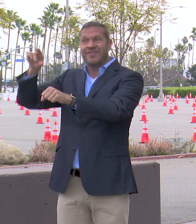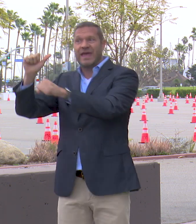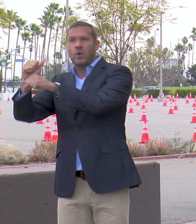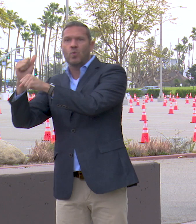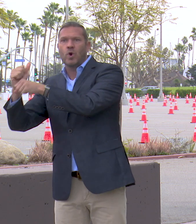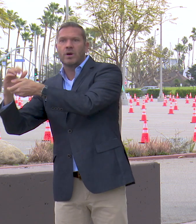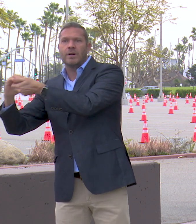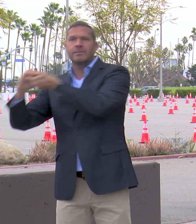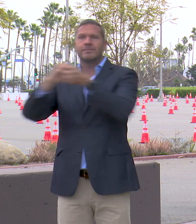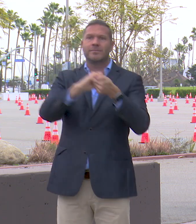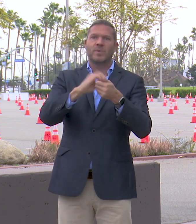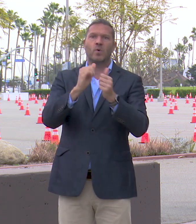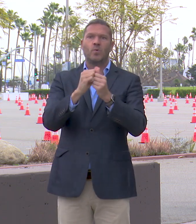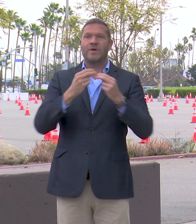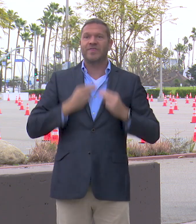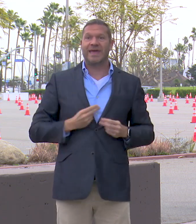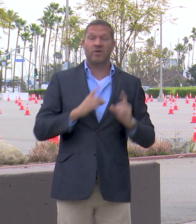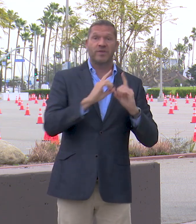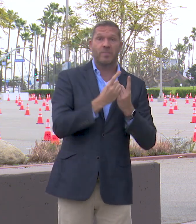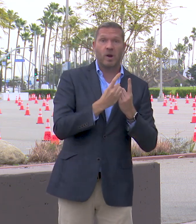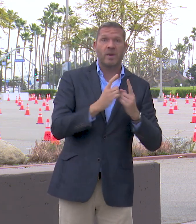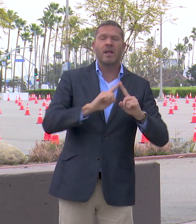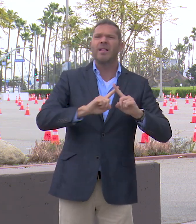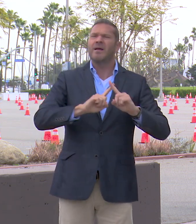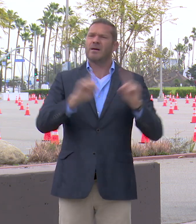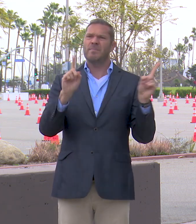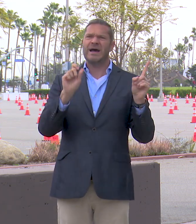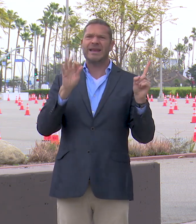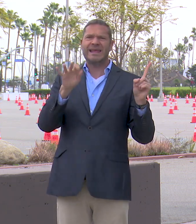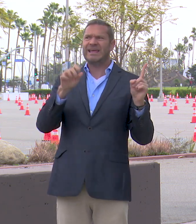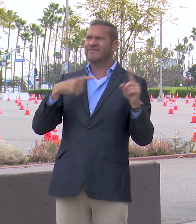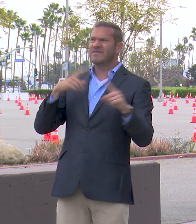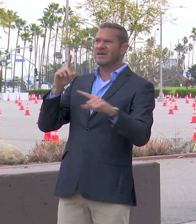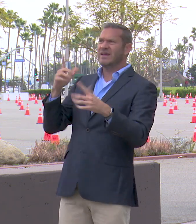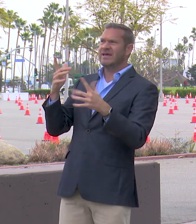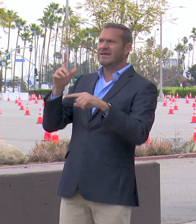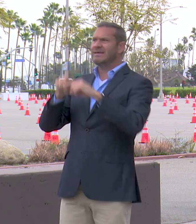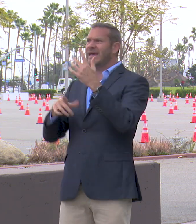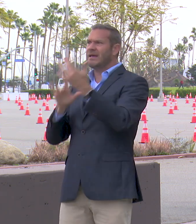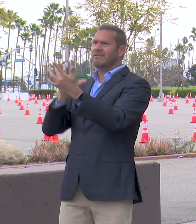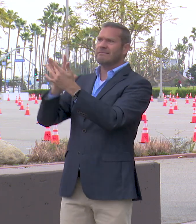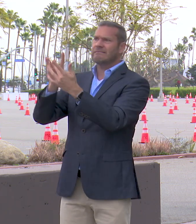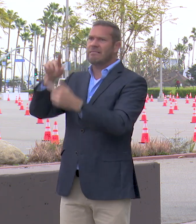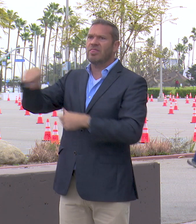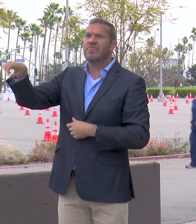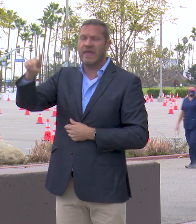But if you have not connected with your employer, we're going to show you how to sign up here in just a minute through our new vaccination system.